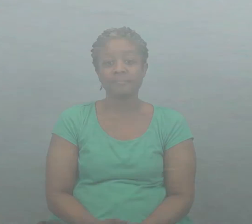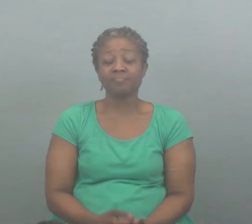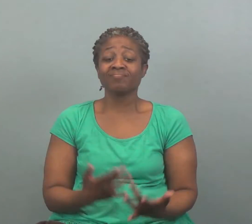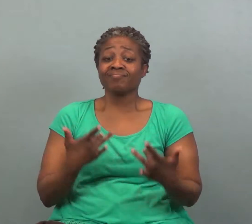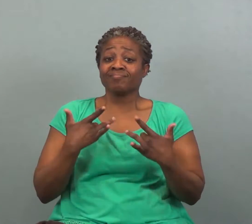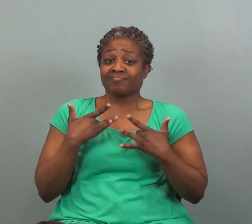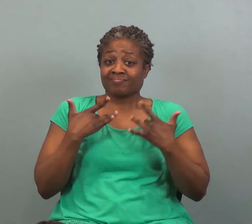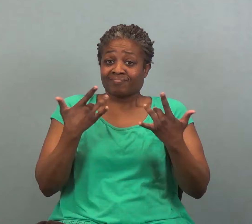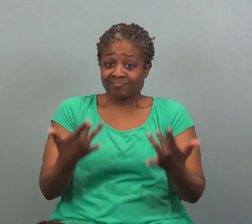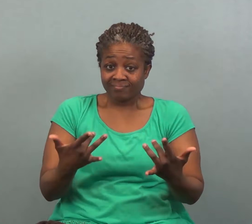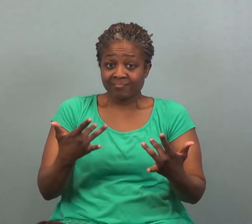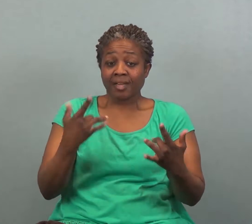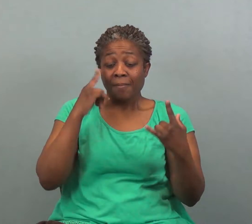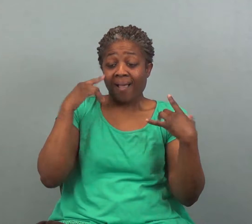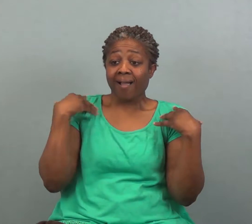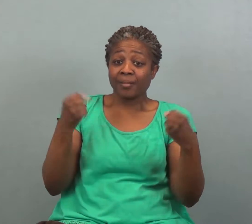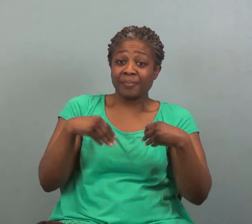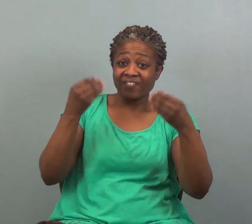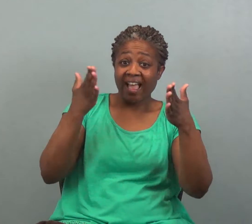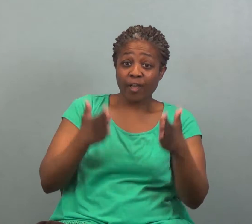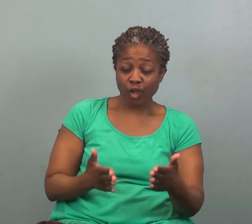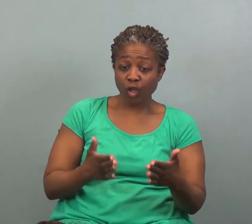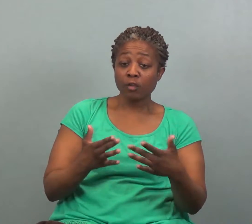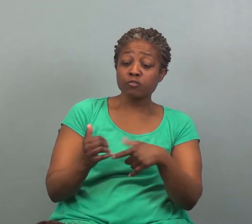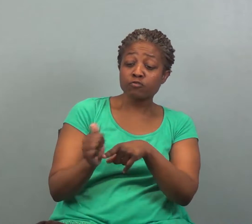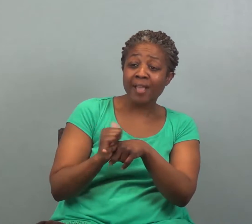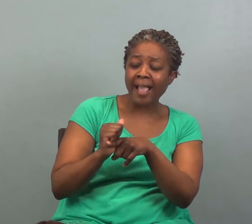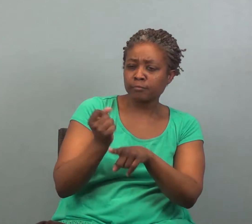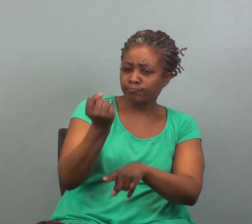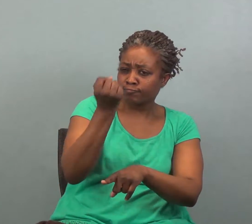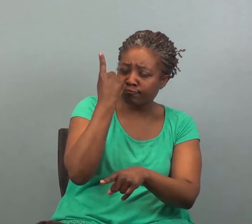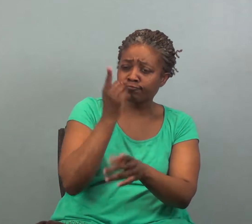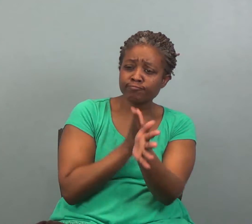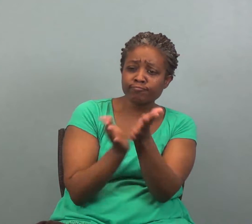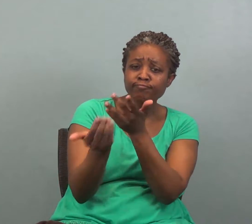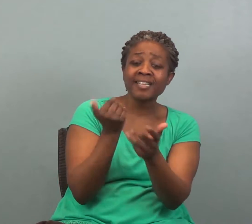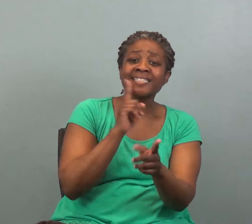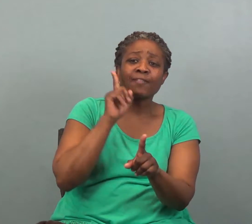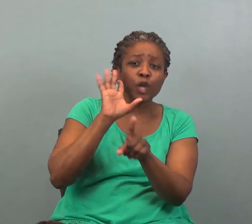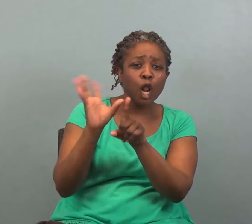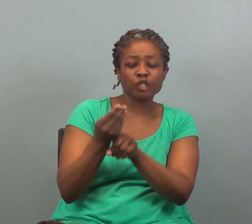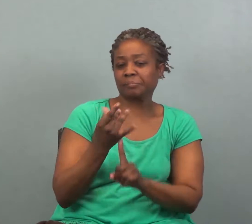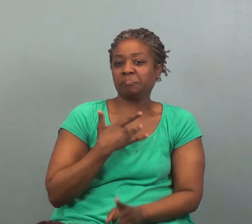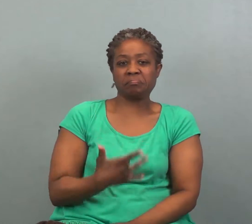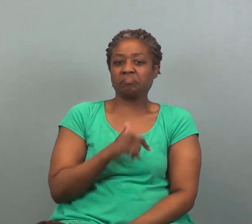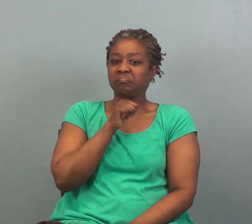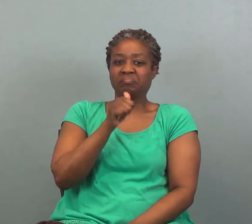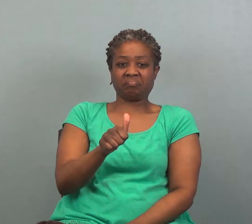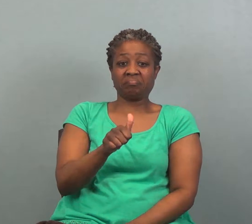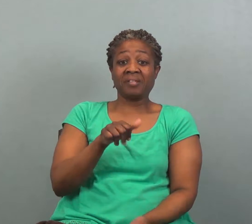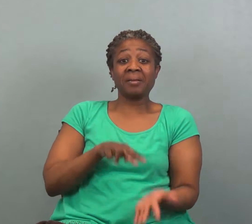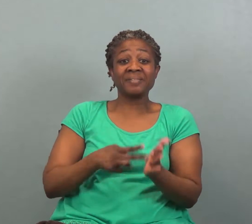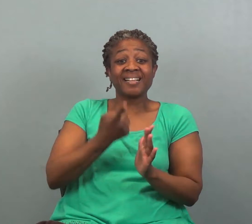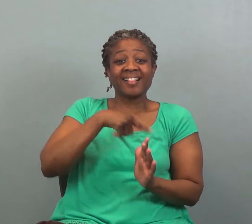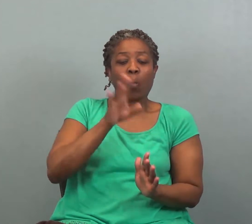On average, mental health providers do not have training or experience in Deaf culture.